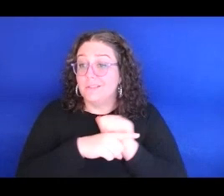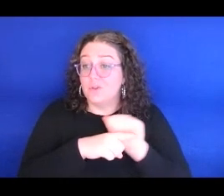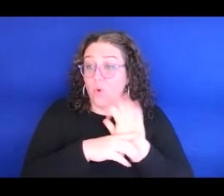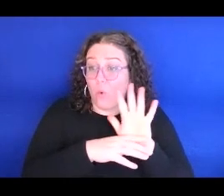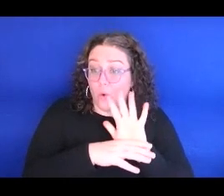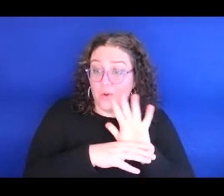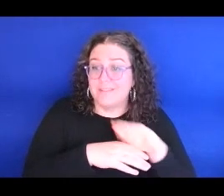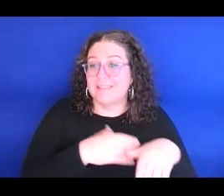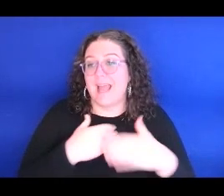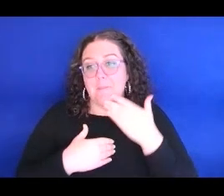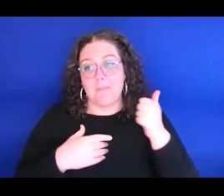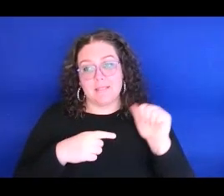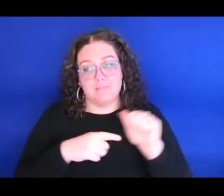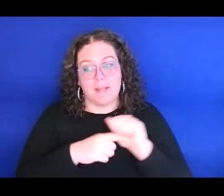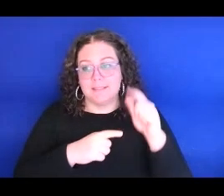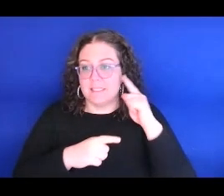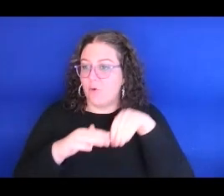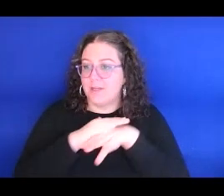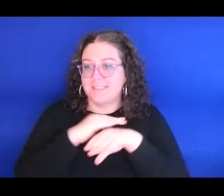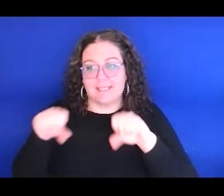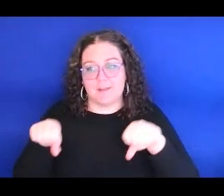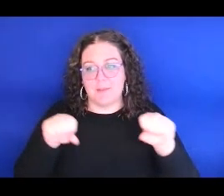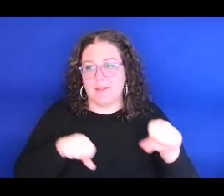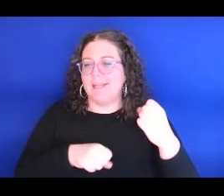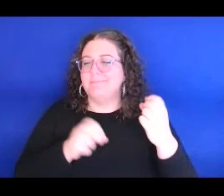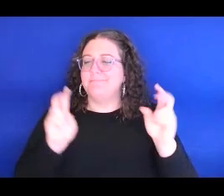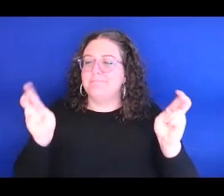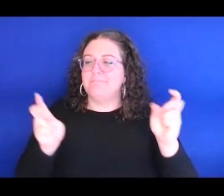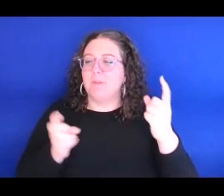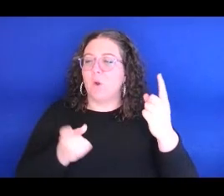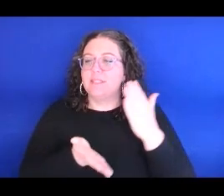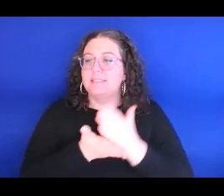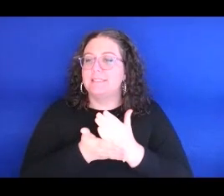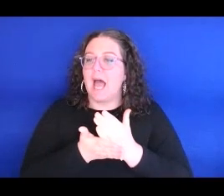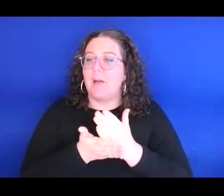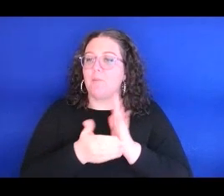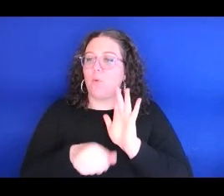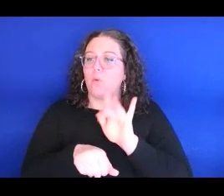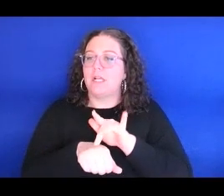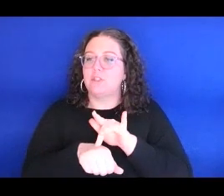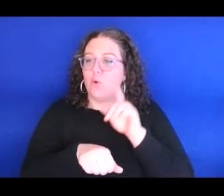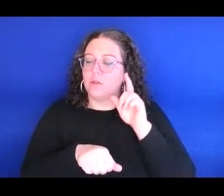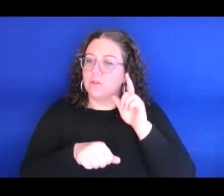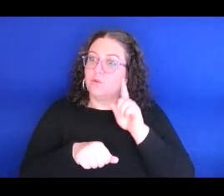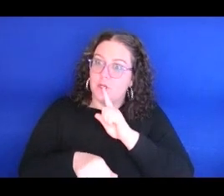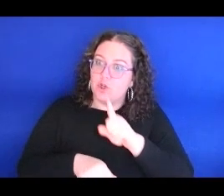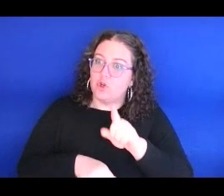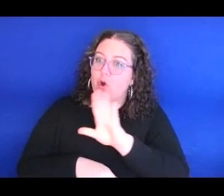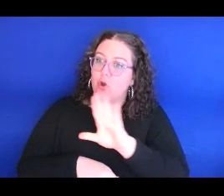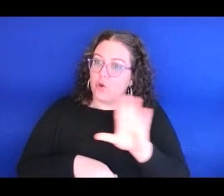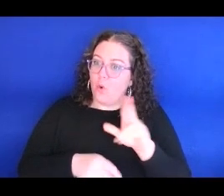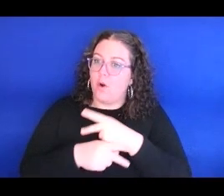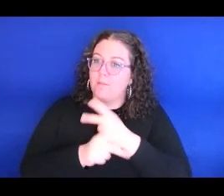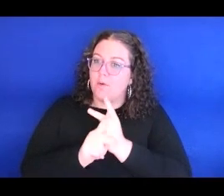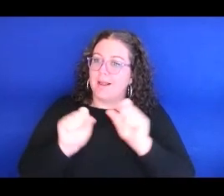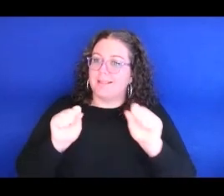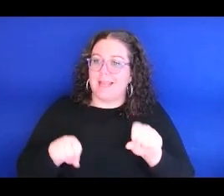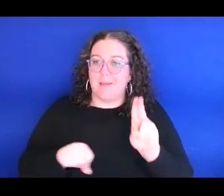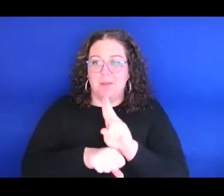resource to help you ensure your products are usable by the widest possible audience.